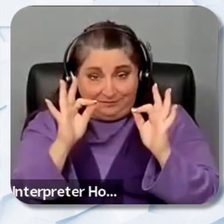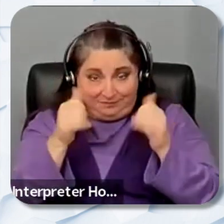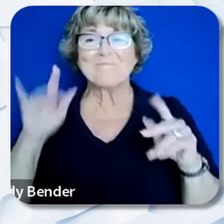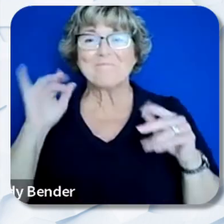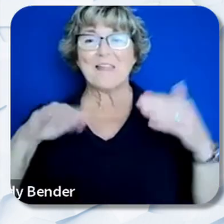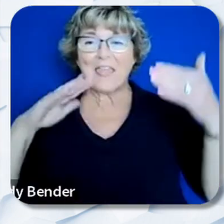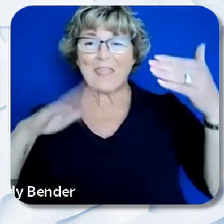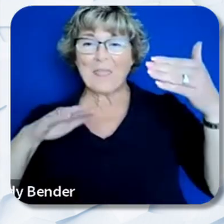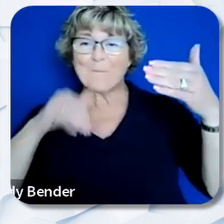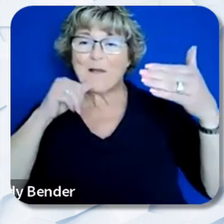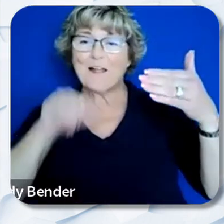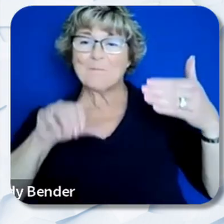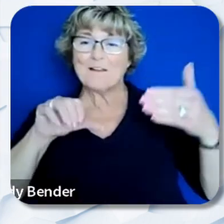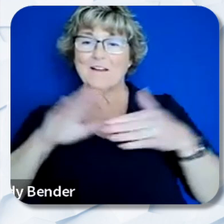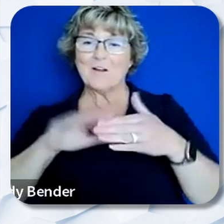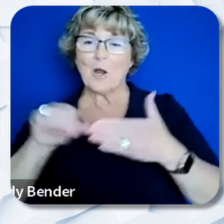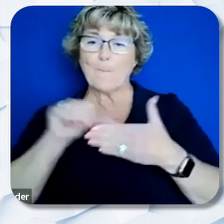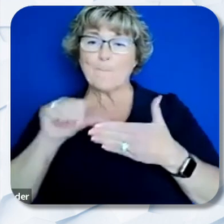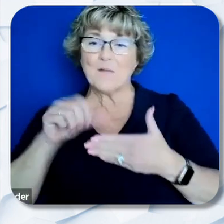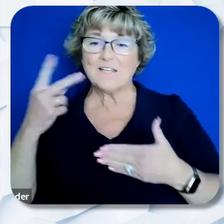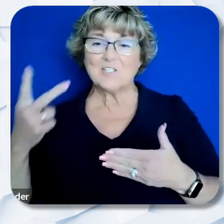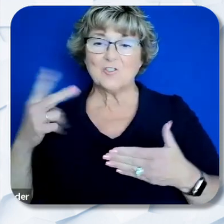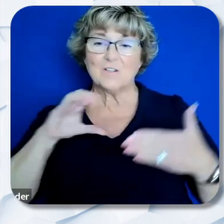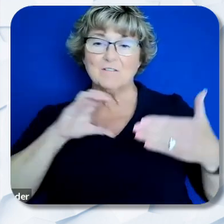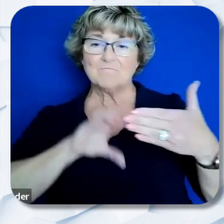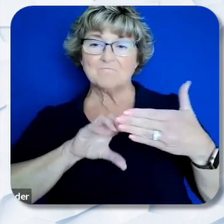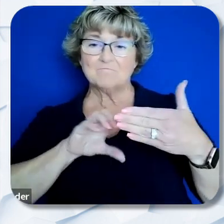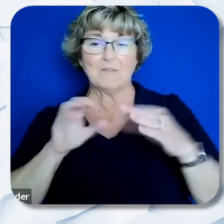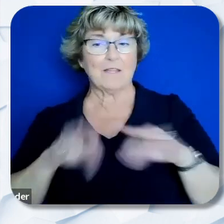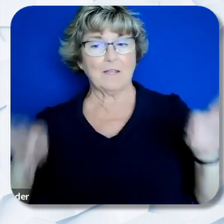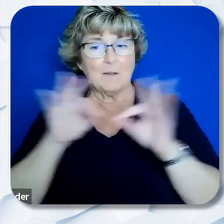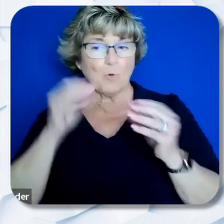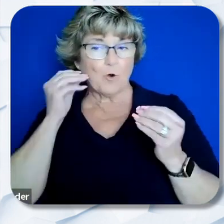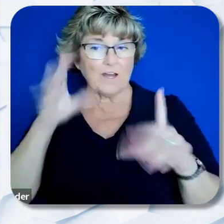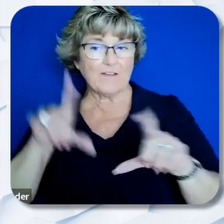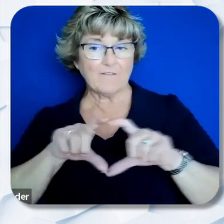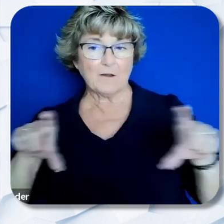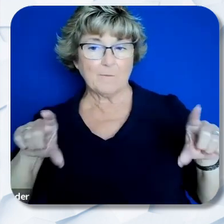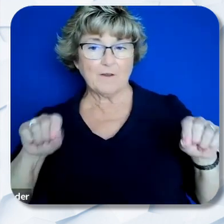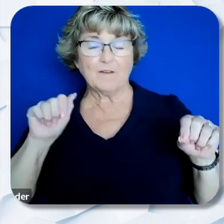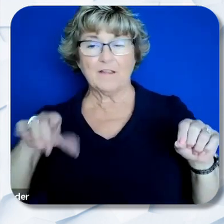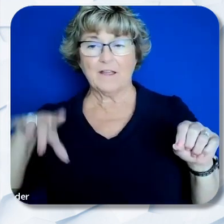on page two, there's a box, a very important box, where you will be able to find your monitoring